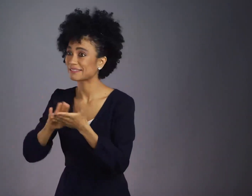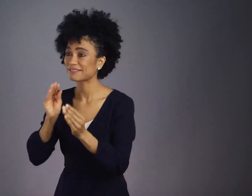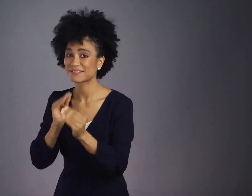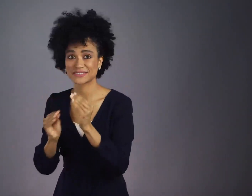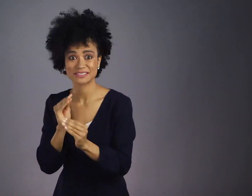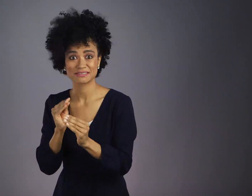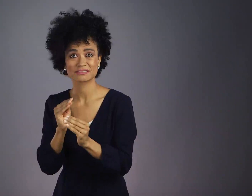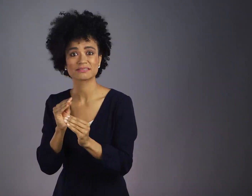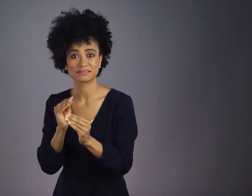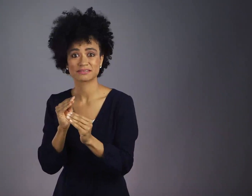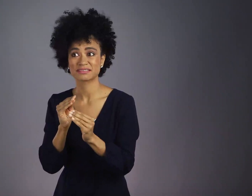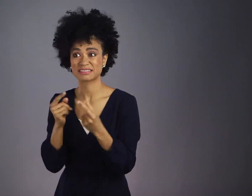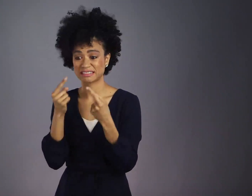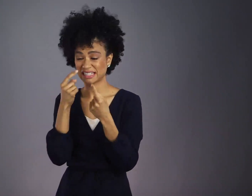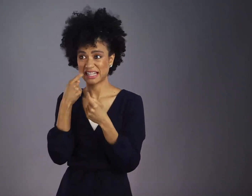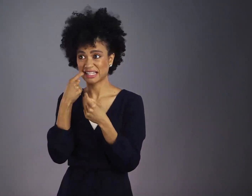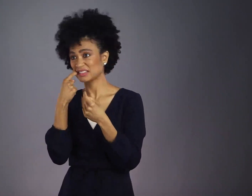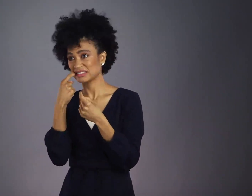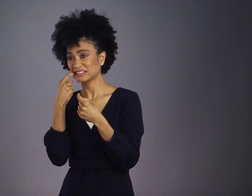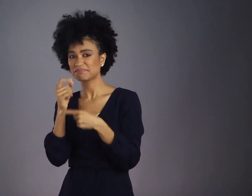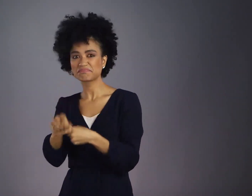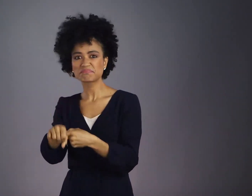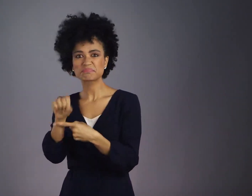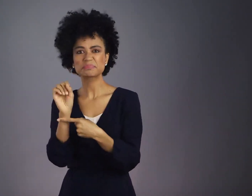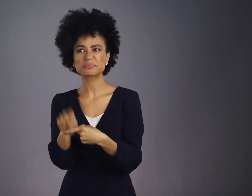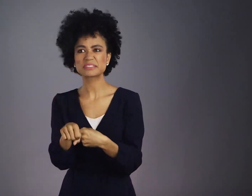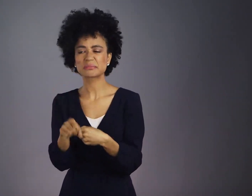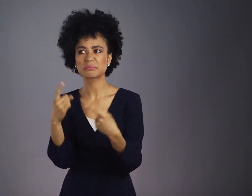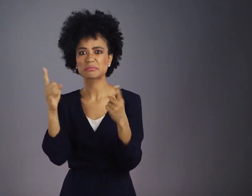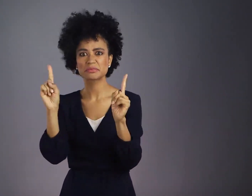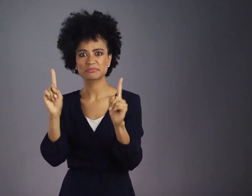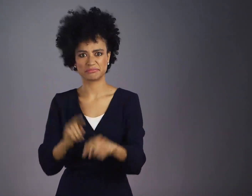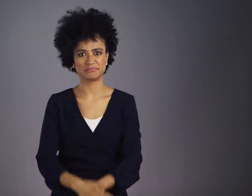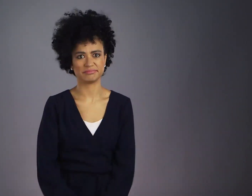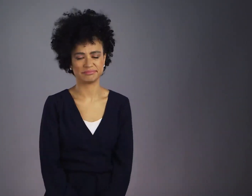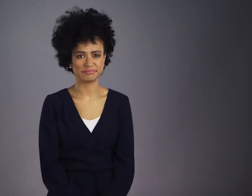until we have done our utmost to straighten out the past.